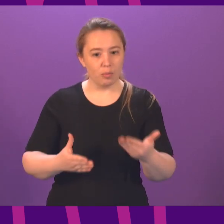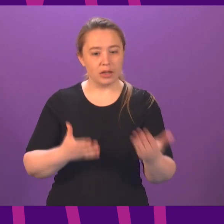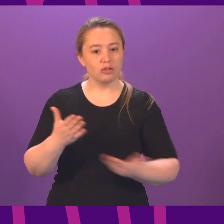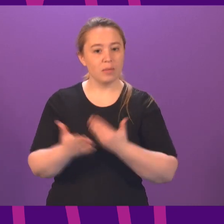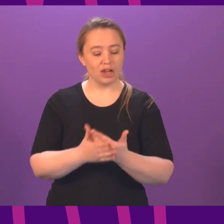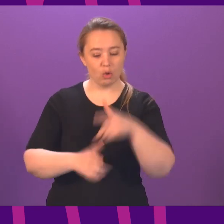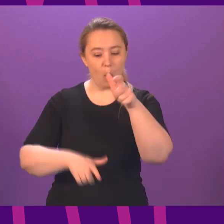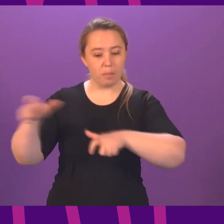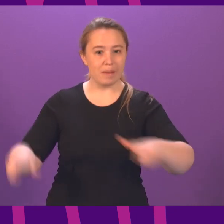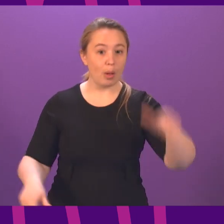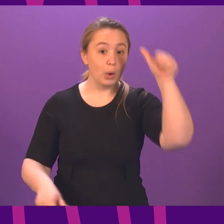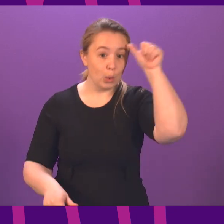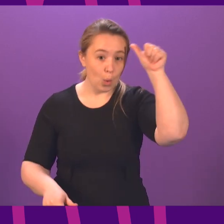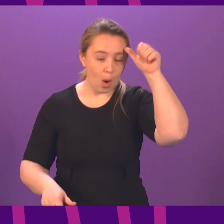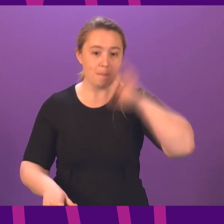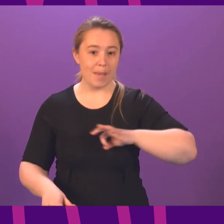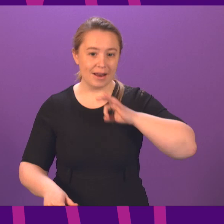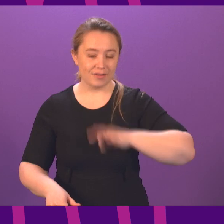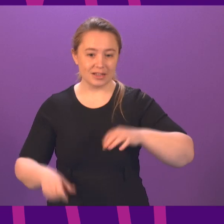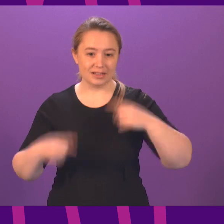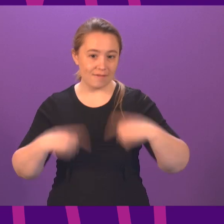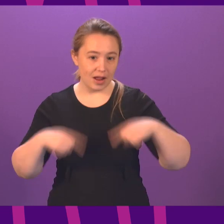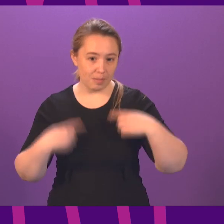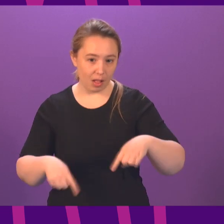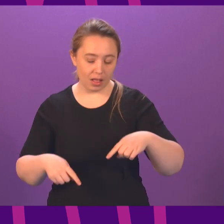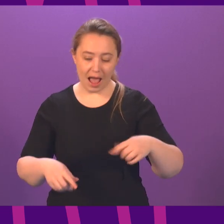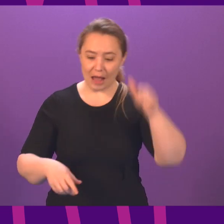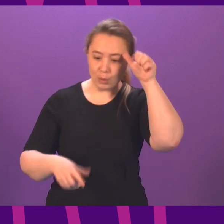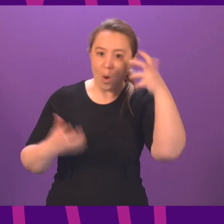represent are aware of the new benefits and know how to apply for them. I took the opportunity,